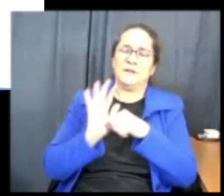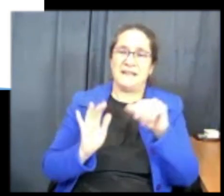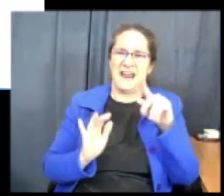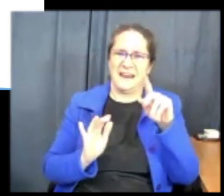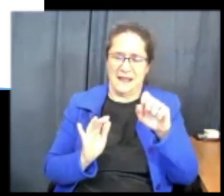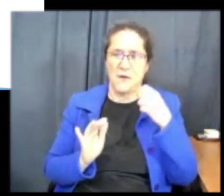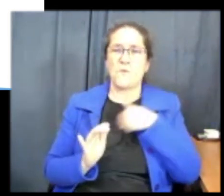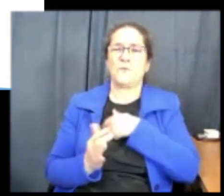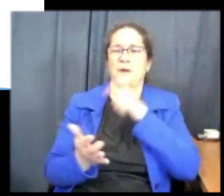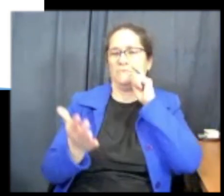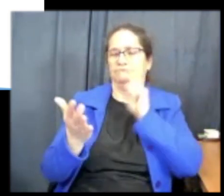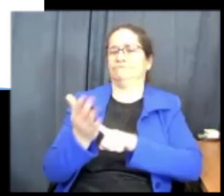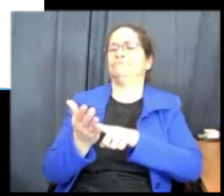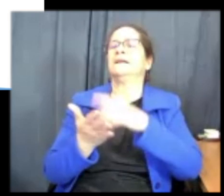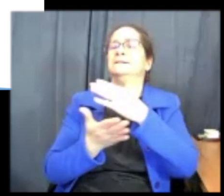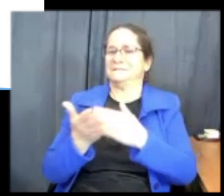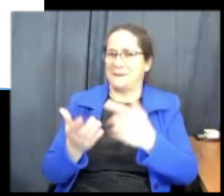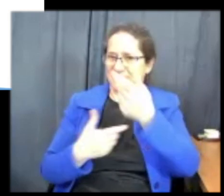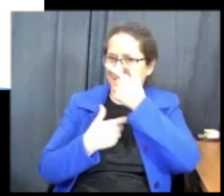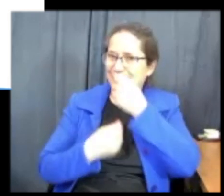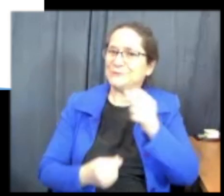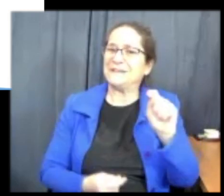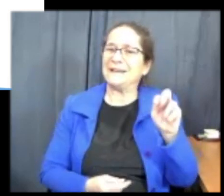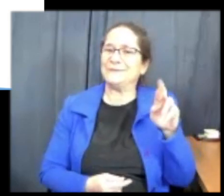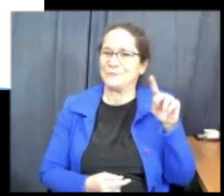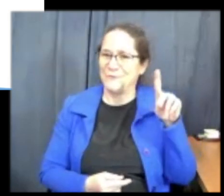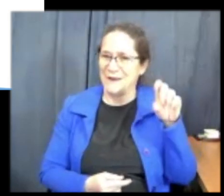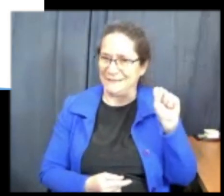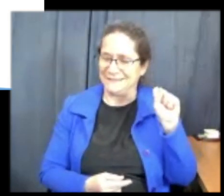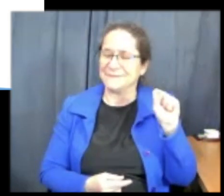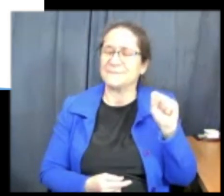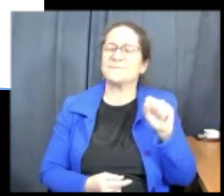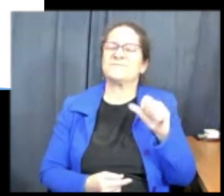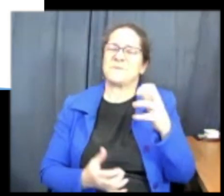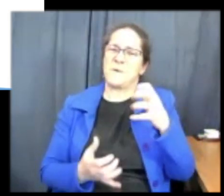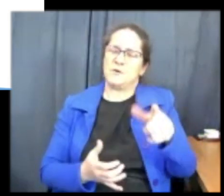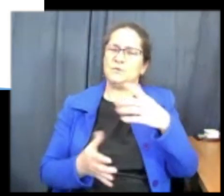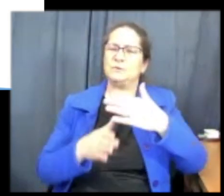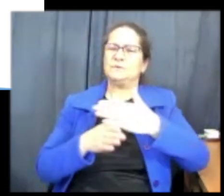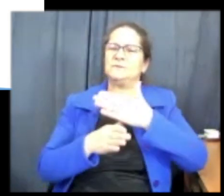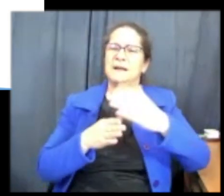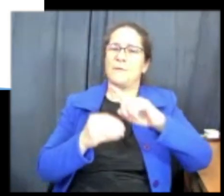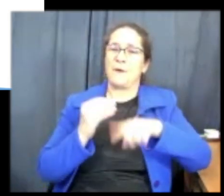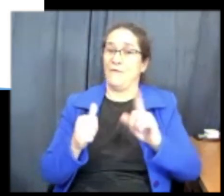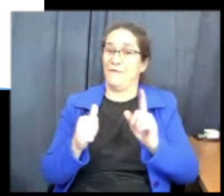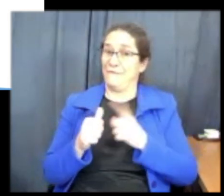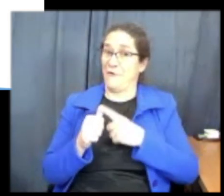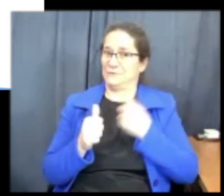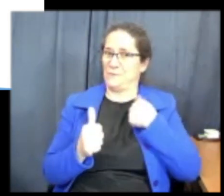along the way, so I'd love for you to share a little bit about one of the first trends that we saw within the data set.